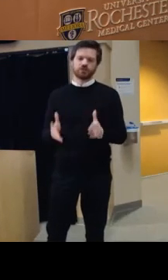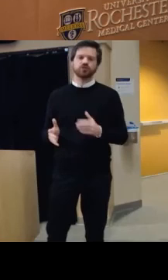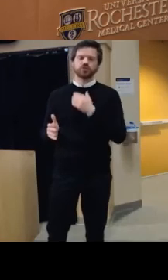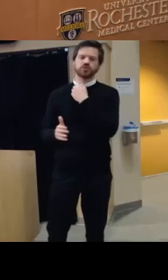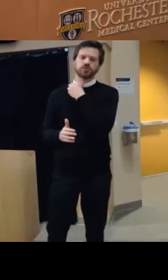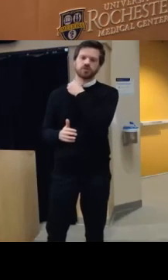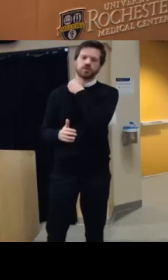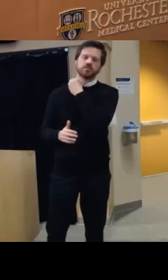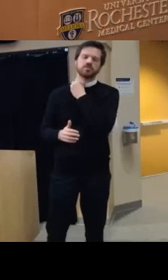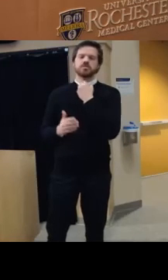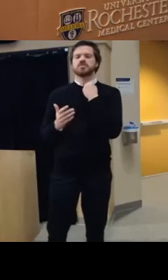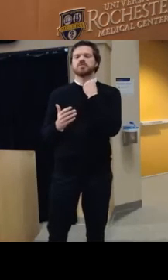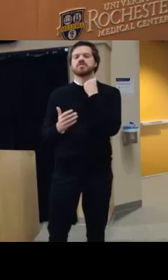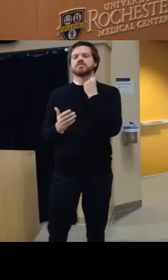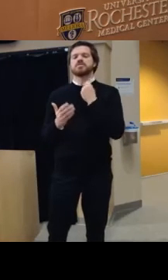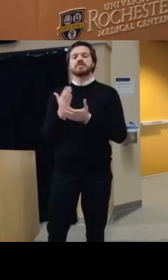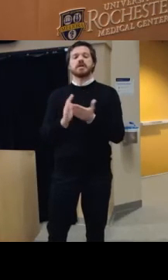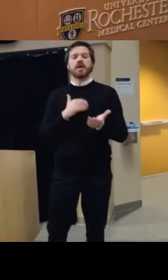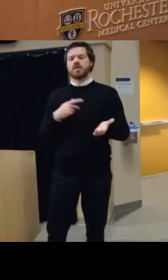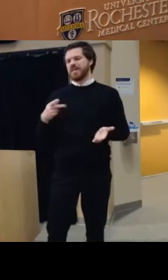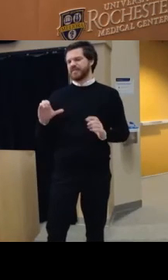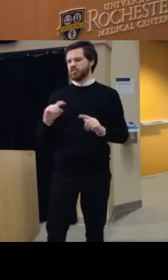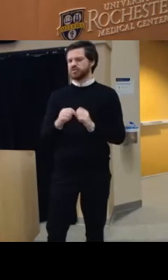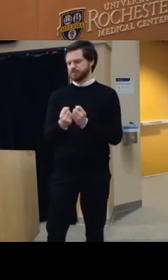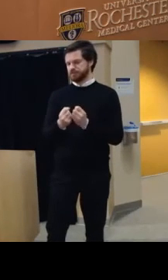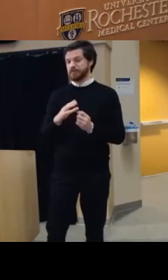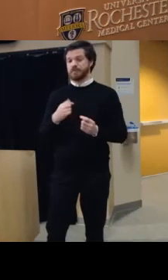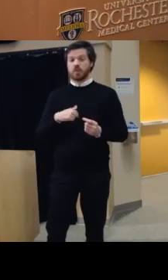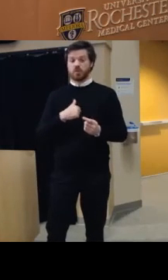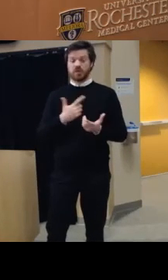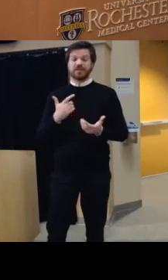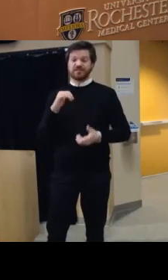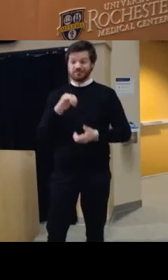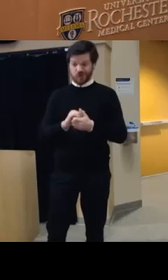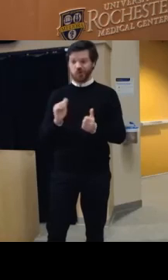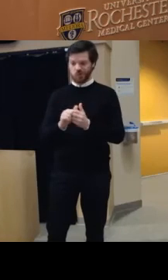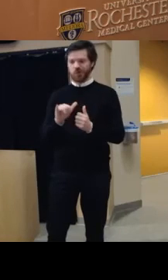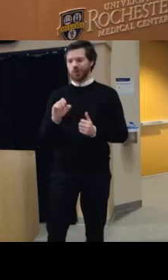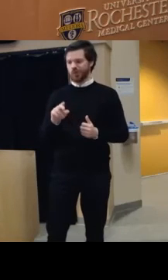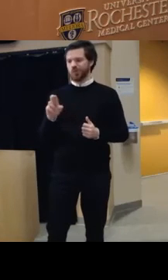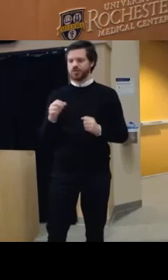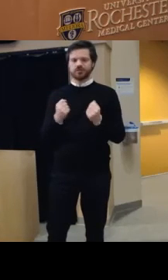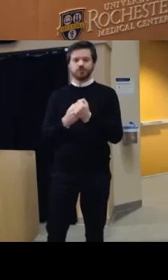our paliative care team um and we essentially partnered With Ur support training to create a